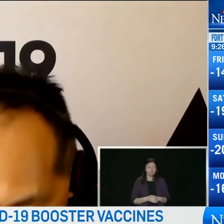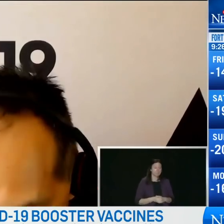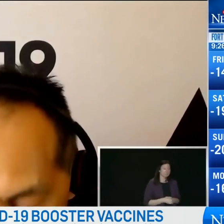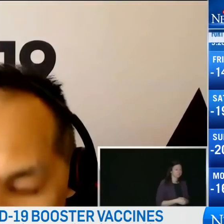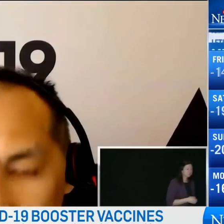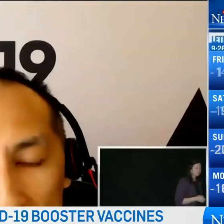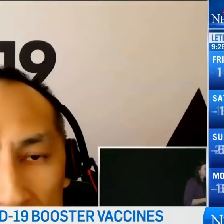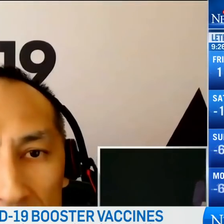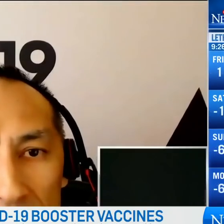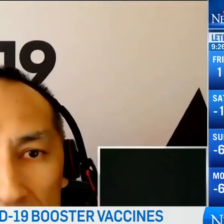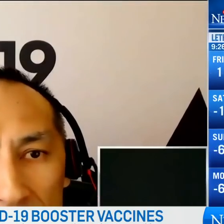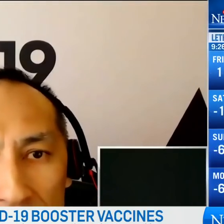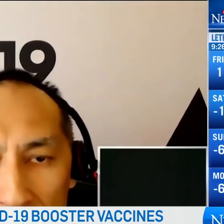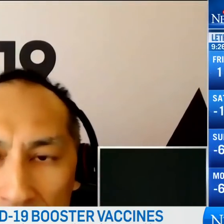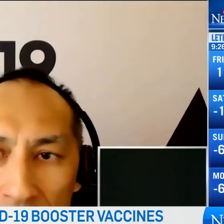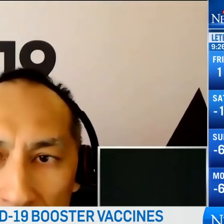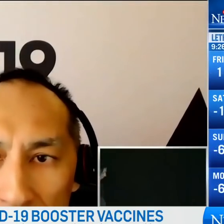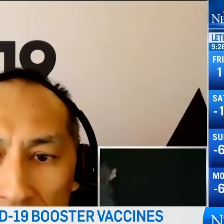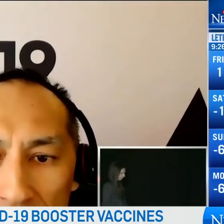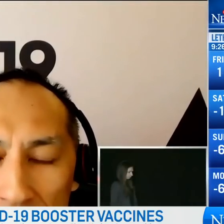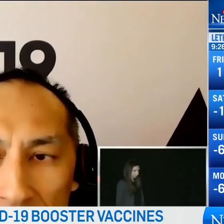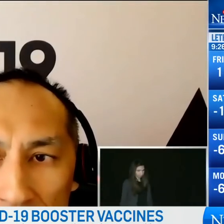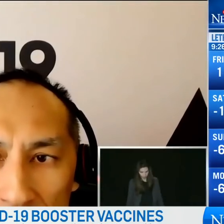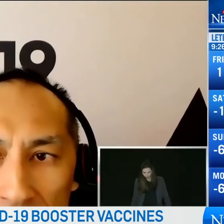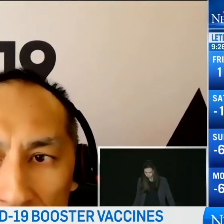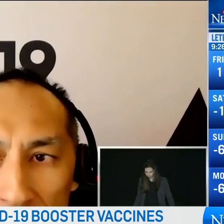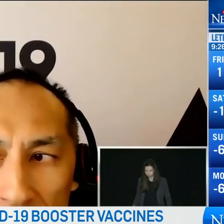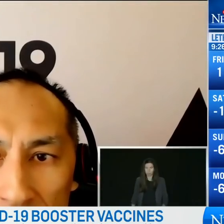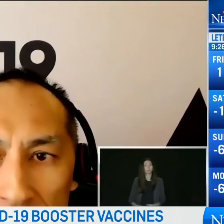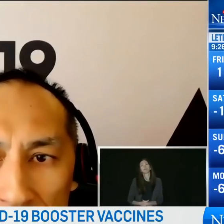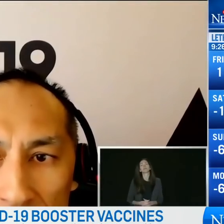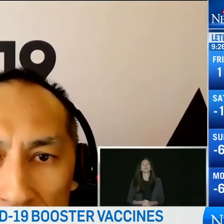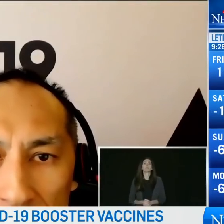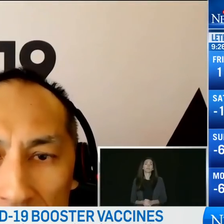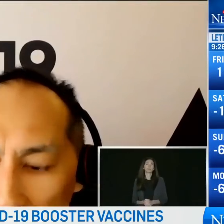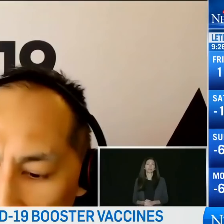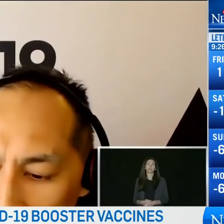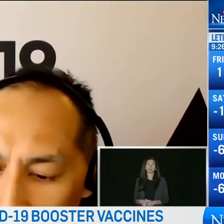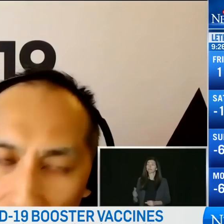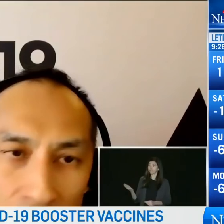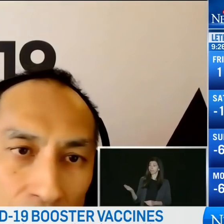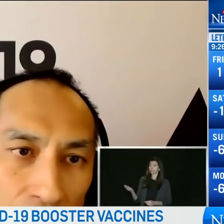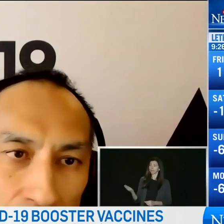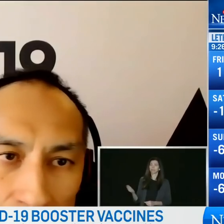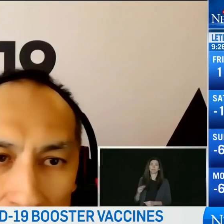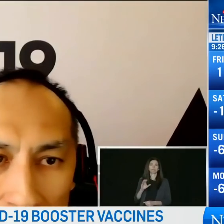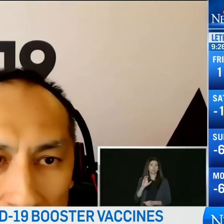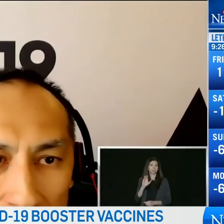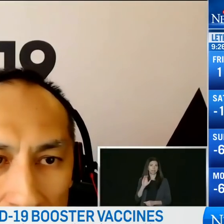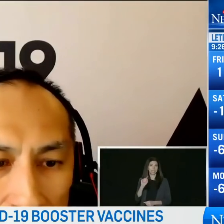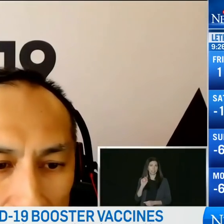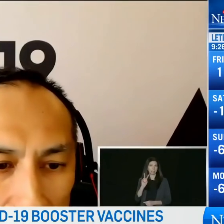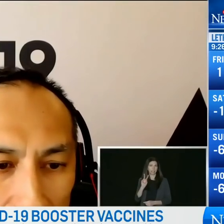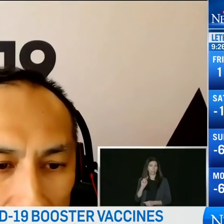PRIORITY GROUPS. THANK YOU. Voice of Interpreter: NEXT QUESTION, OPERATOR.